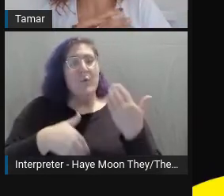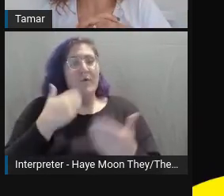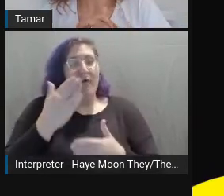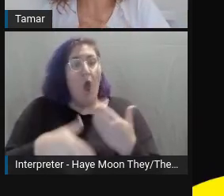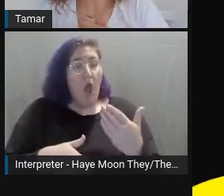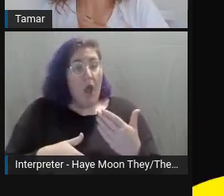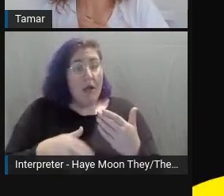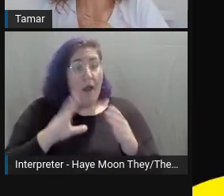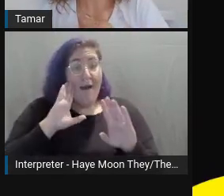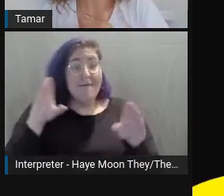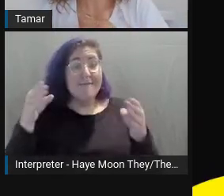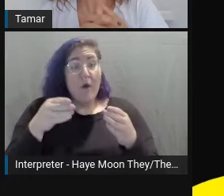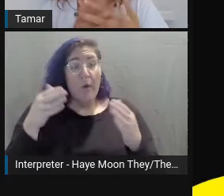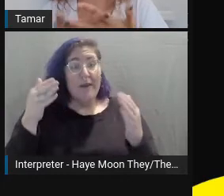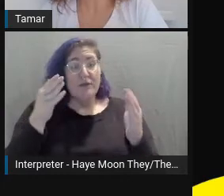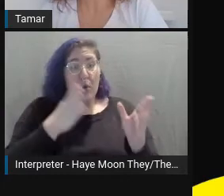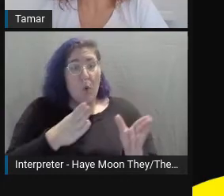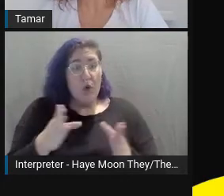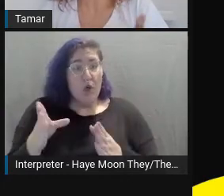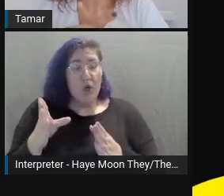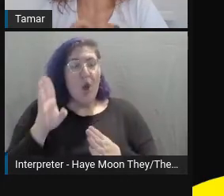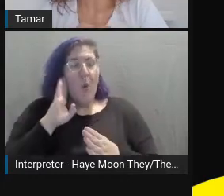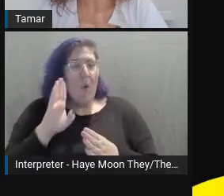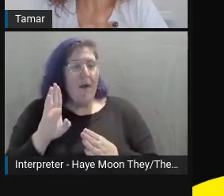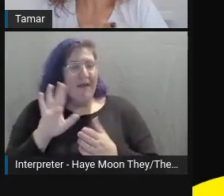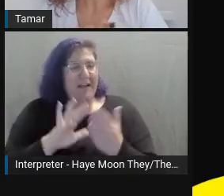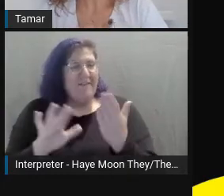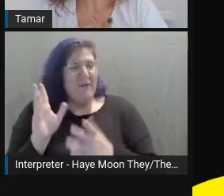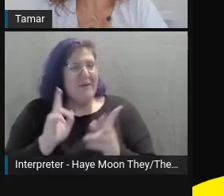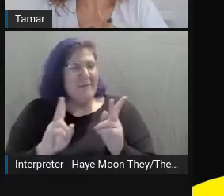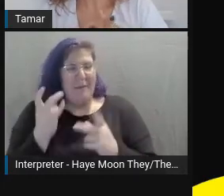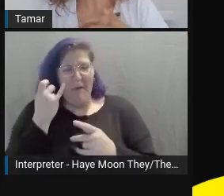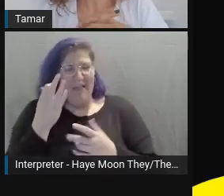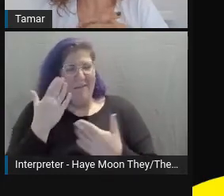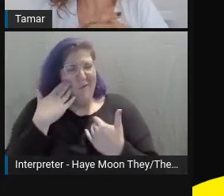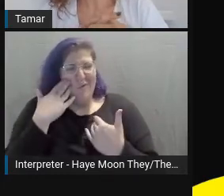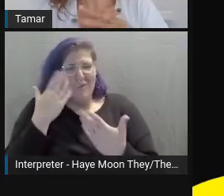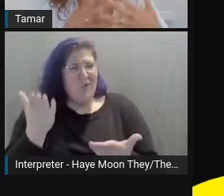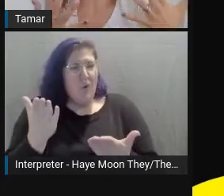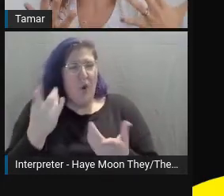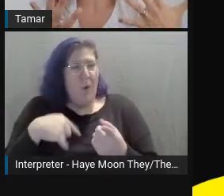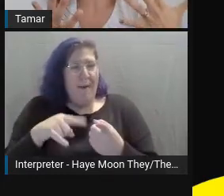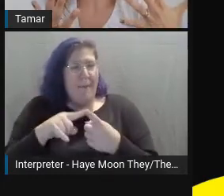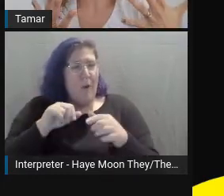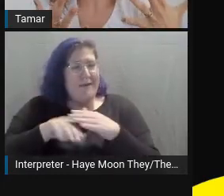when I speak to people that don't know accessibility. That's primarily because a lot of people think that